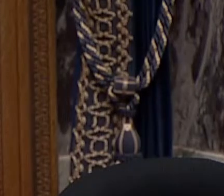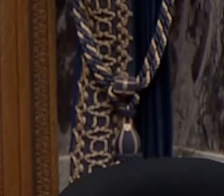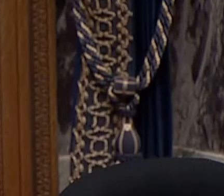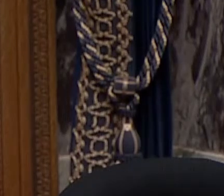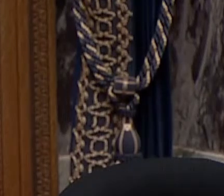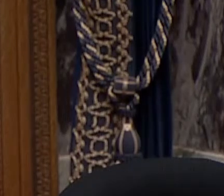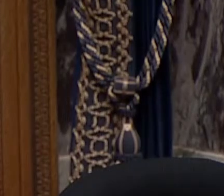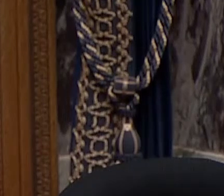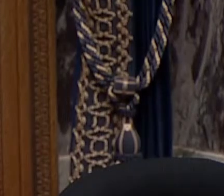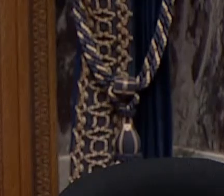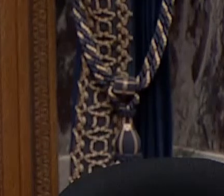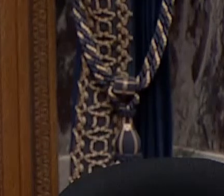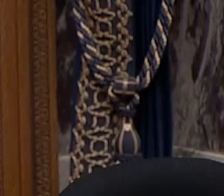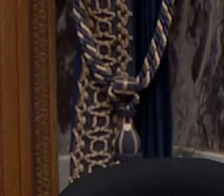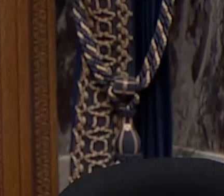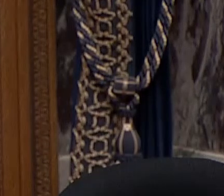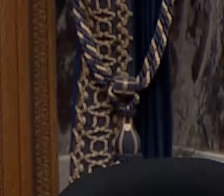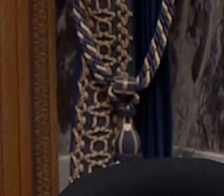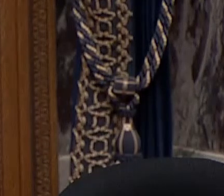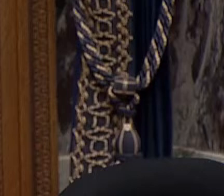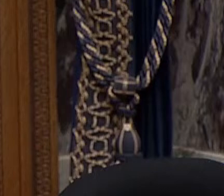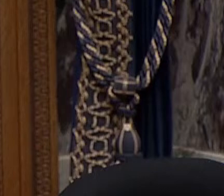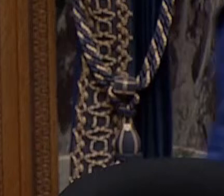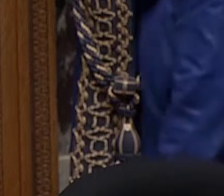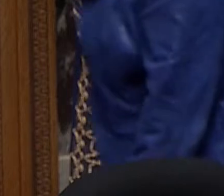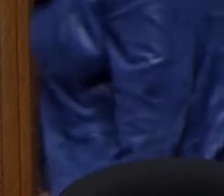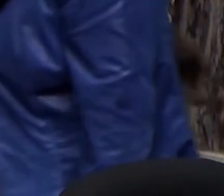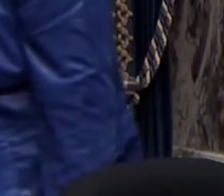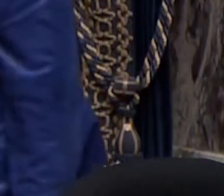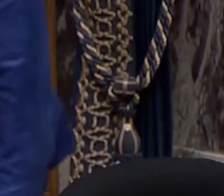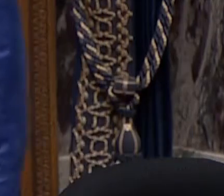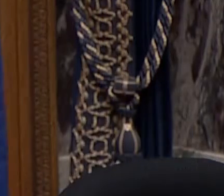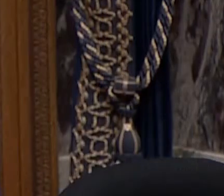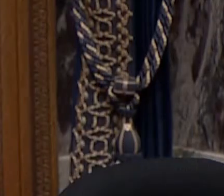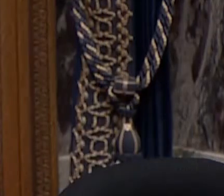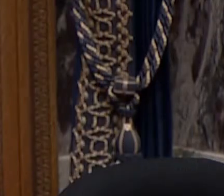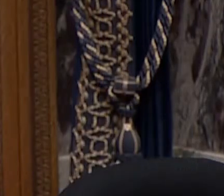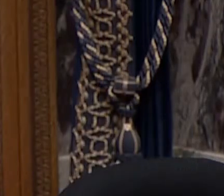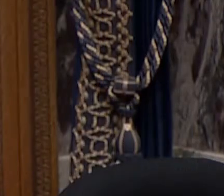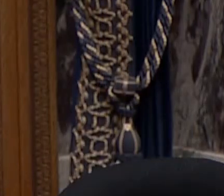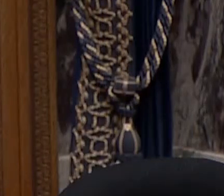The way in which people experience their disability also varies greatly. Some disabilities